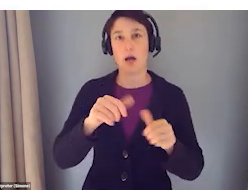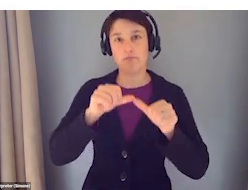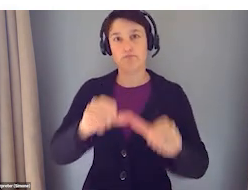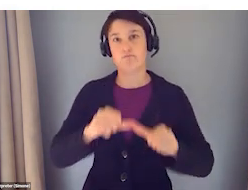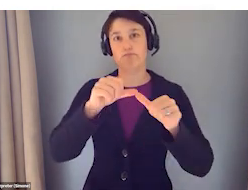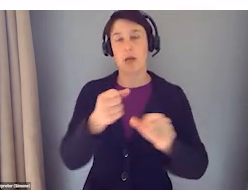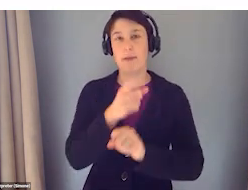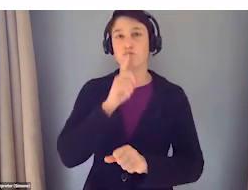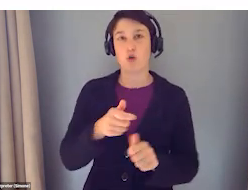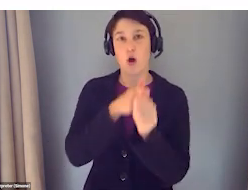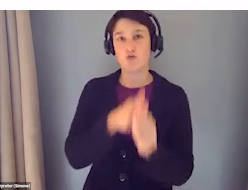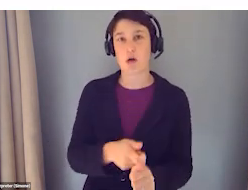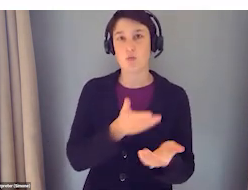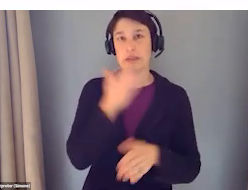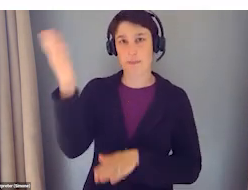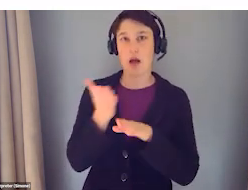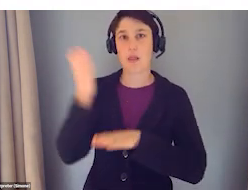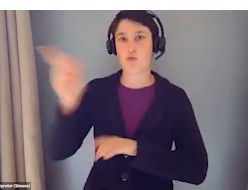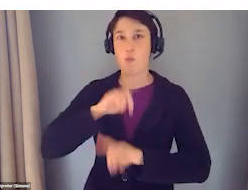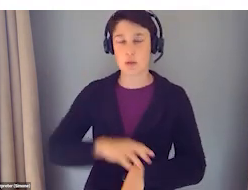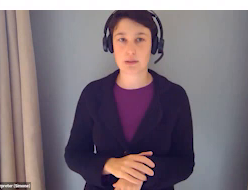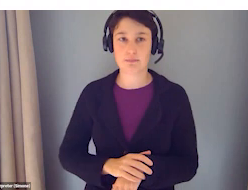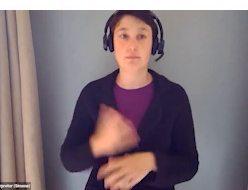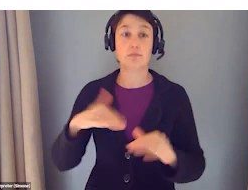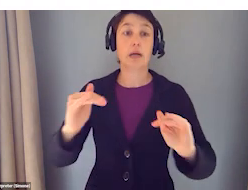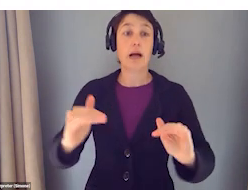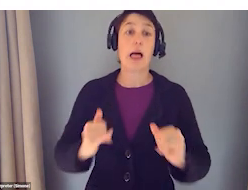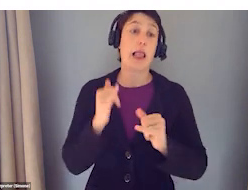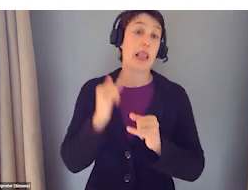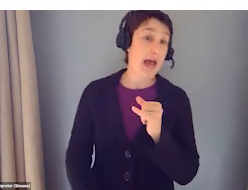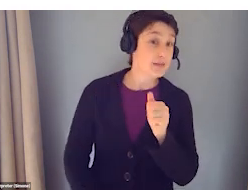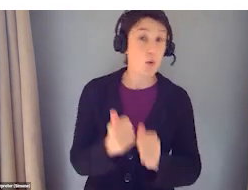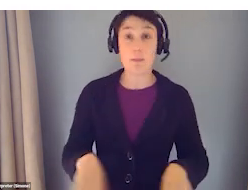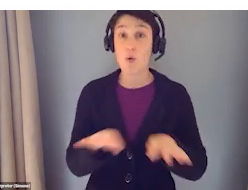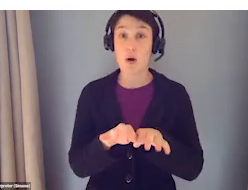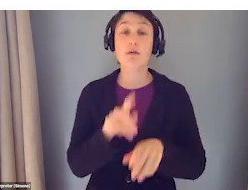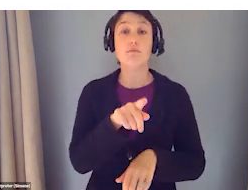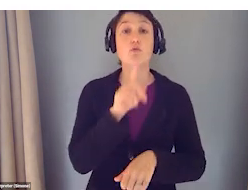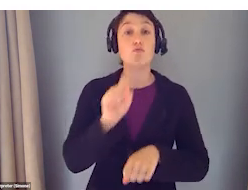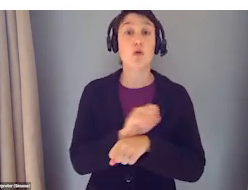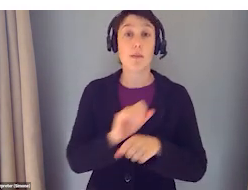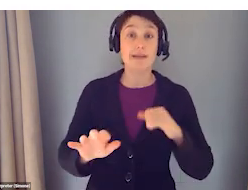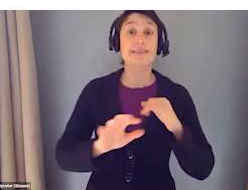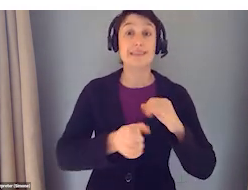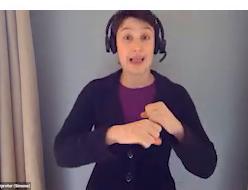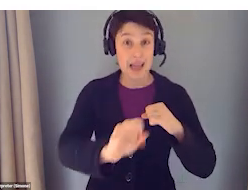And the last thing, the most important thing is if you are going to be delayed or if there are issues, as soon as you know that you will be delayed